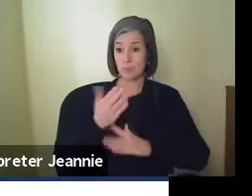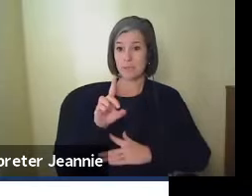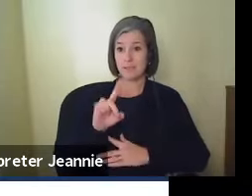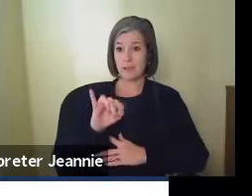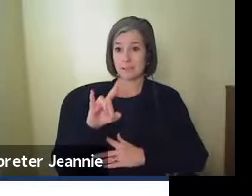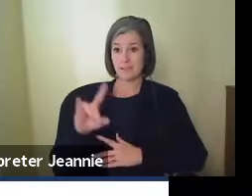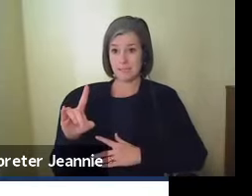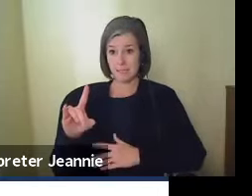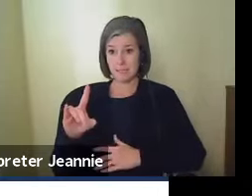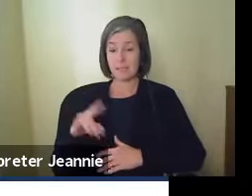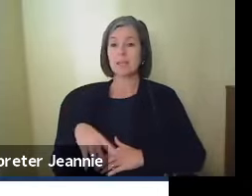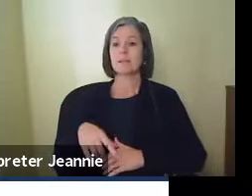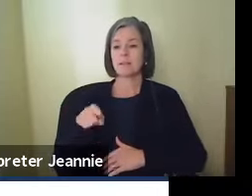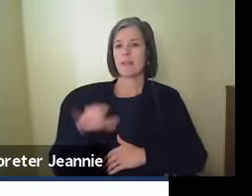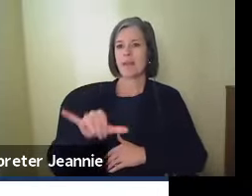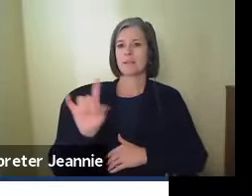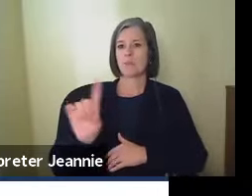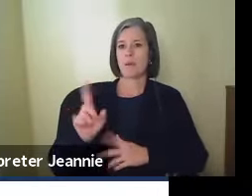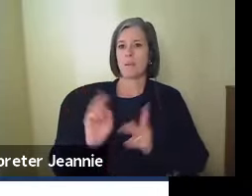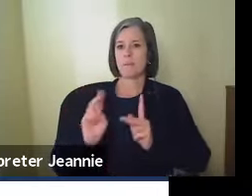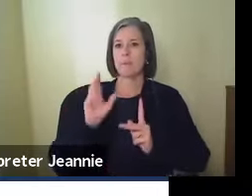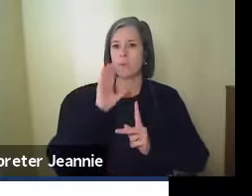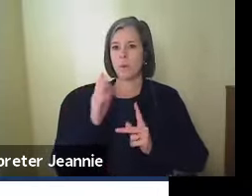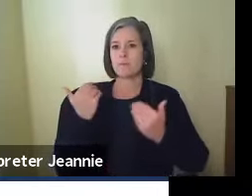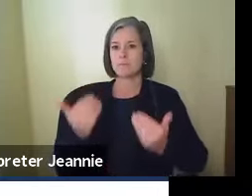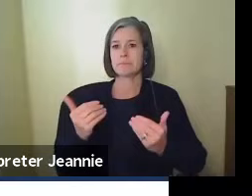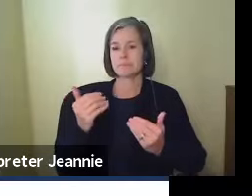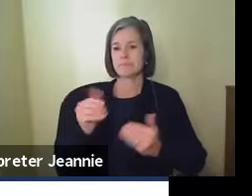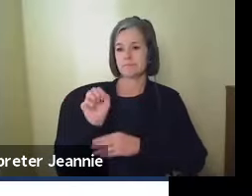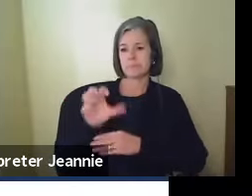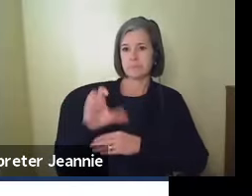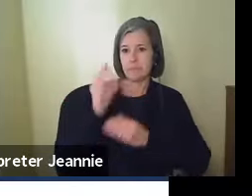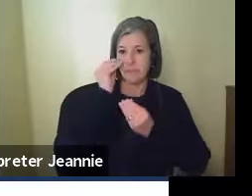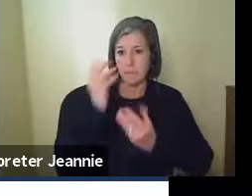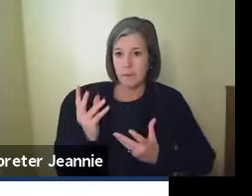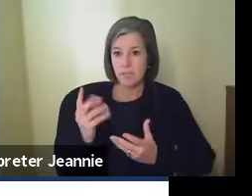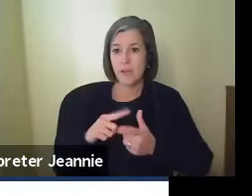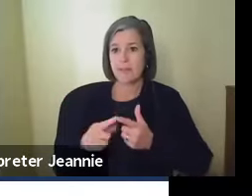is where people will give their information and then we put them into a